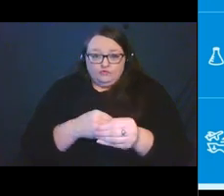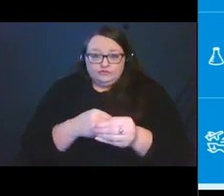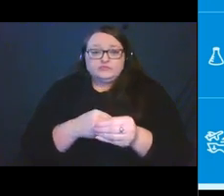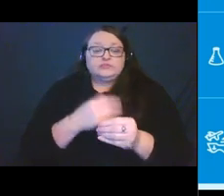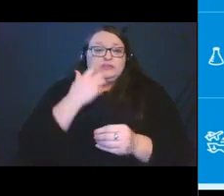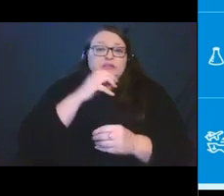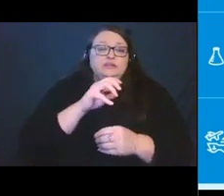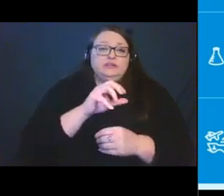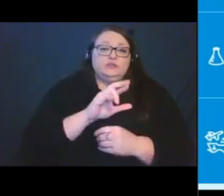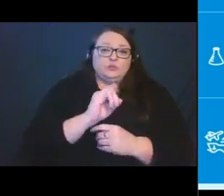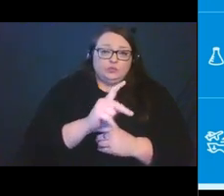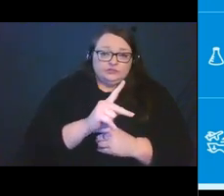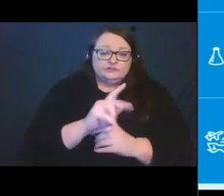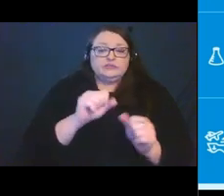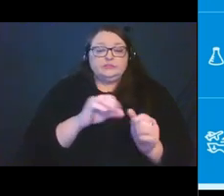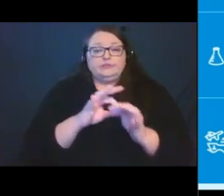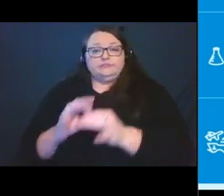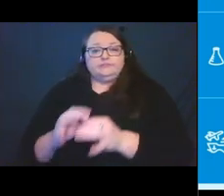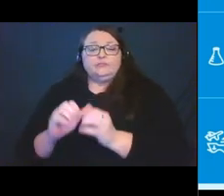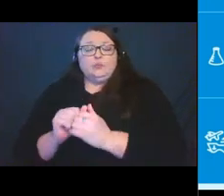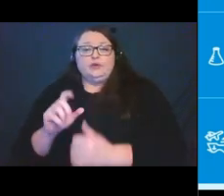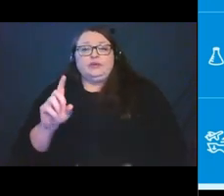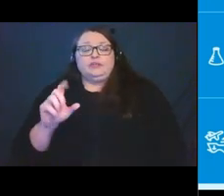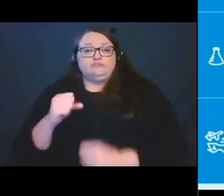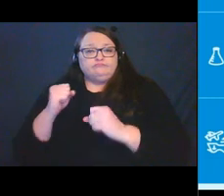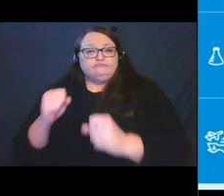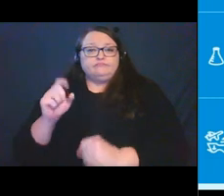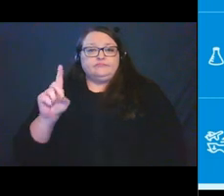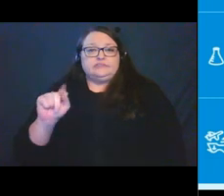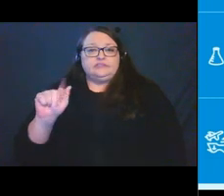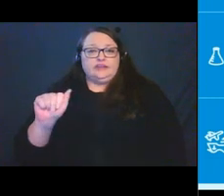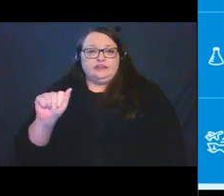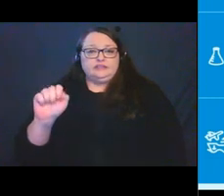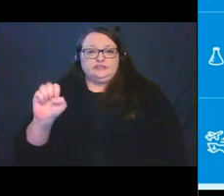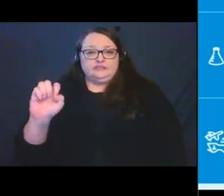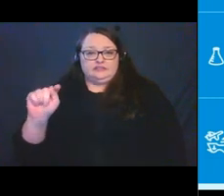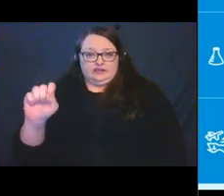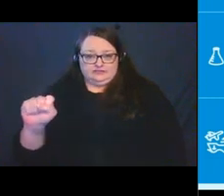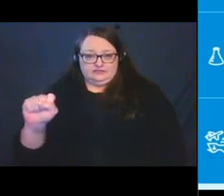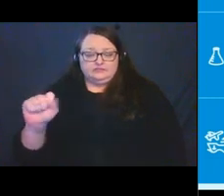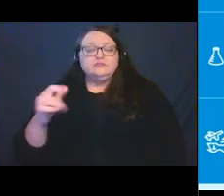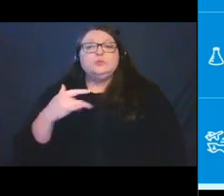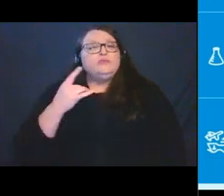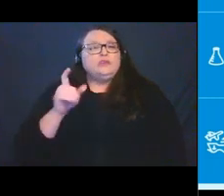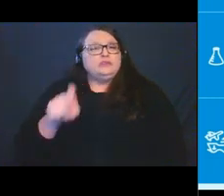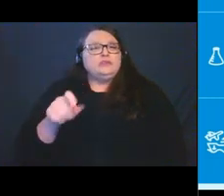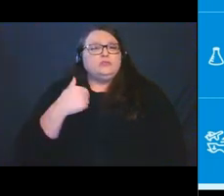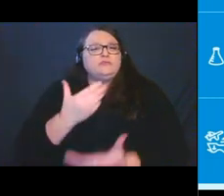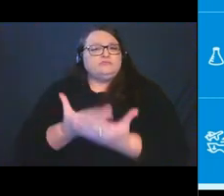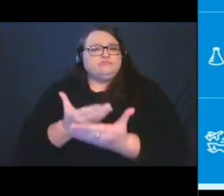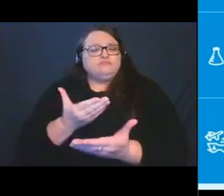local heat-impact datasets. We feel it's best to have this validation done through a probabilistic